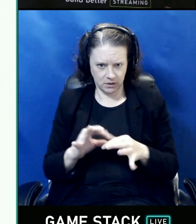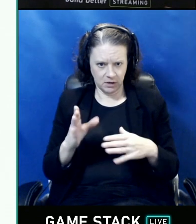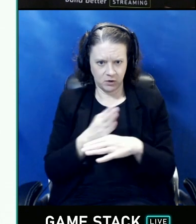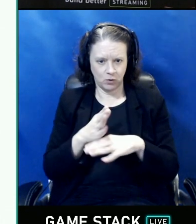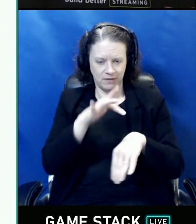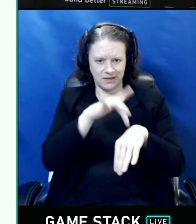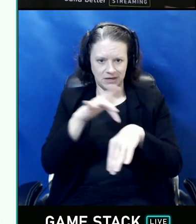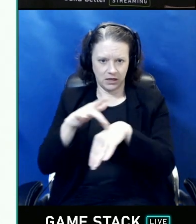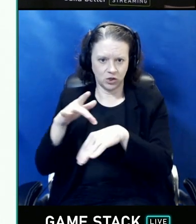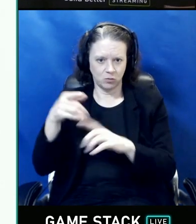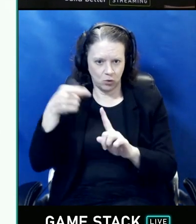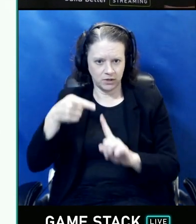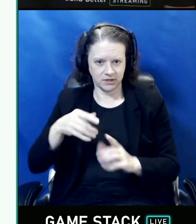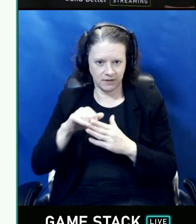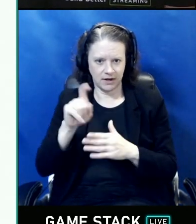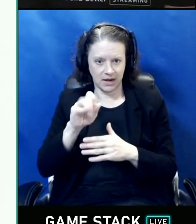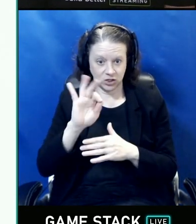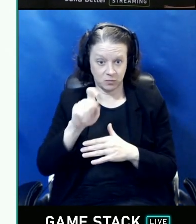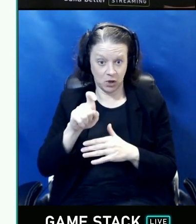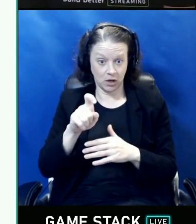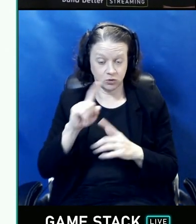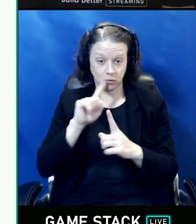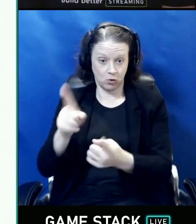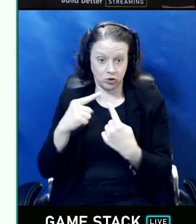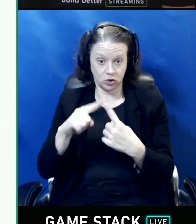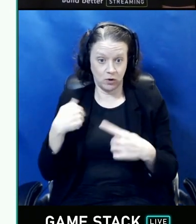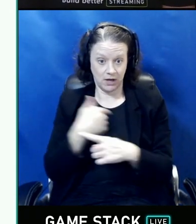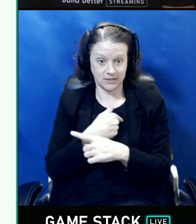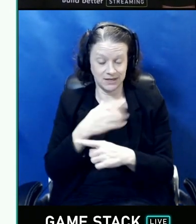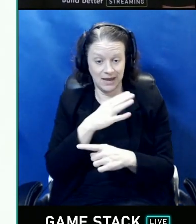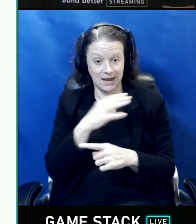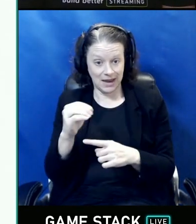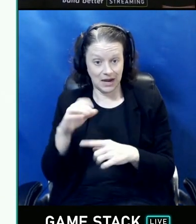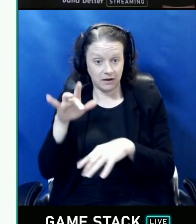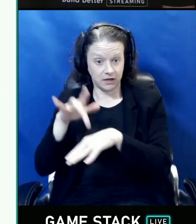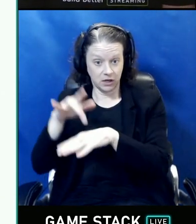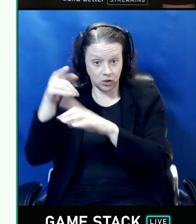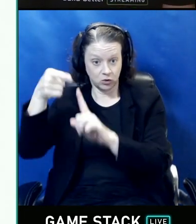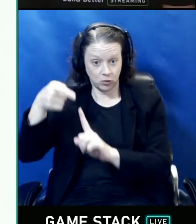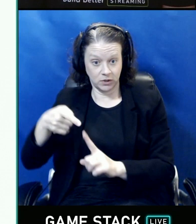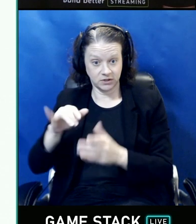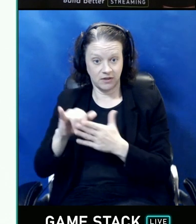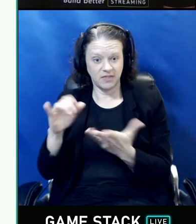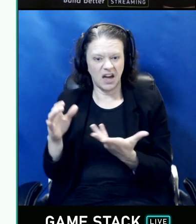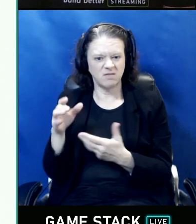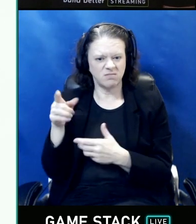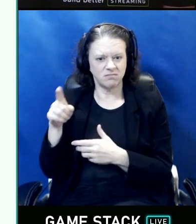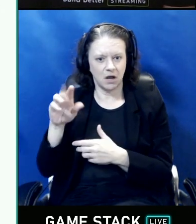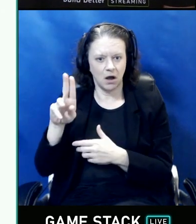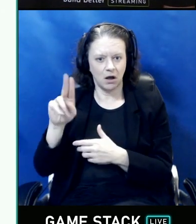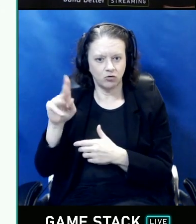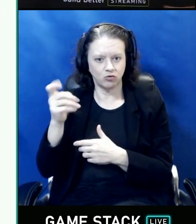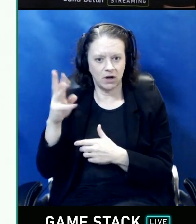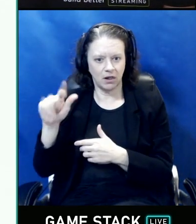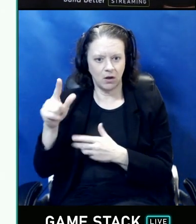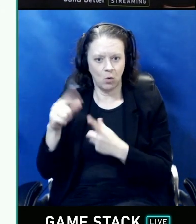to us, and the touch points that Unreal wants to interact with. The first thing we need to do, is go and